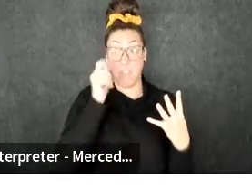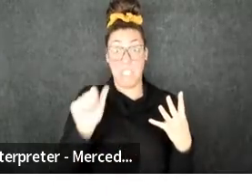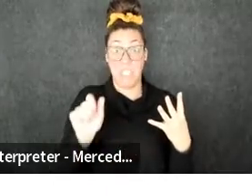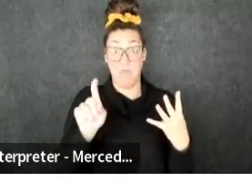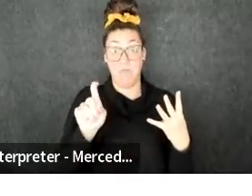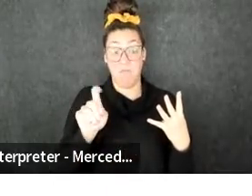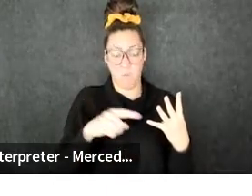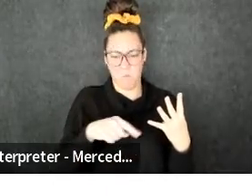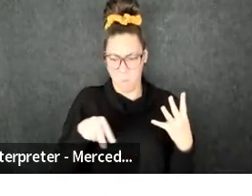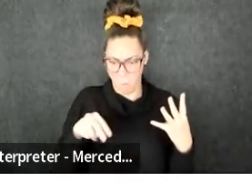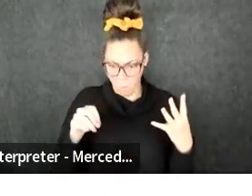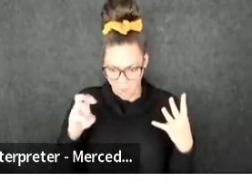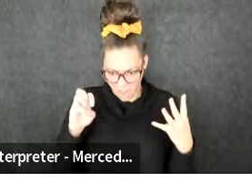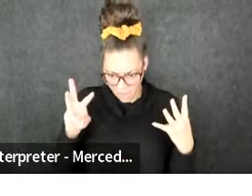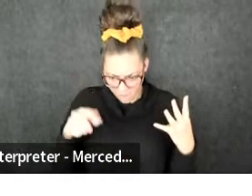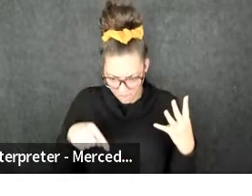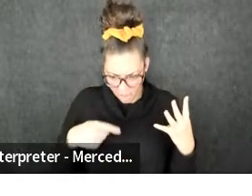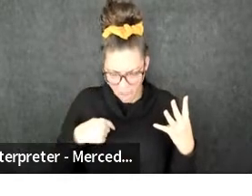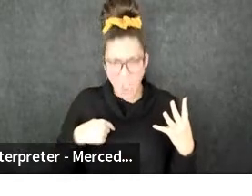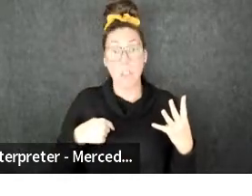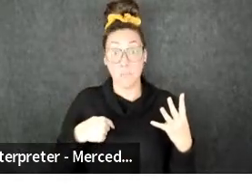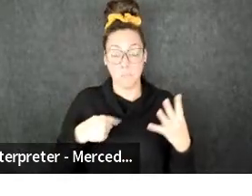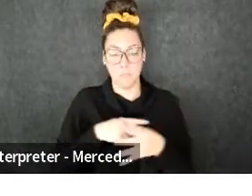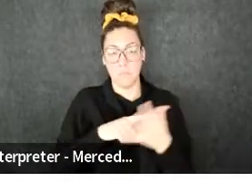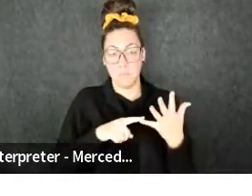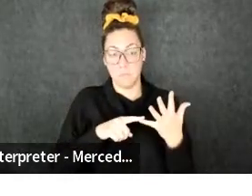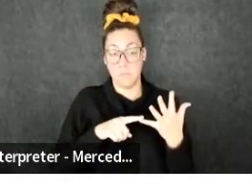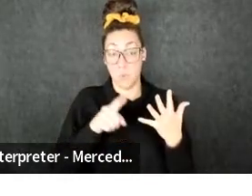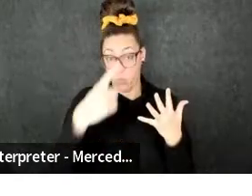Do you feel your scores accurately reflect your current level of hope?